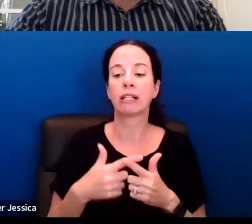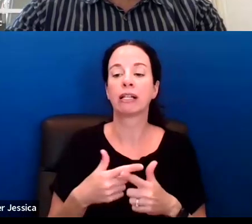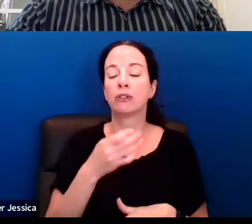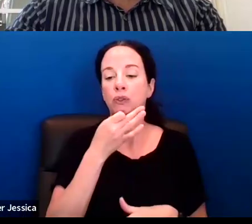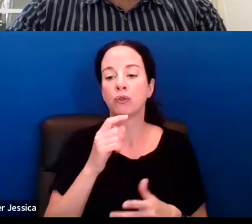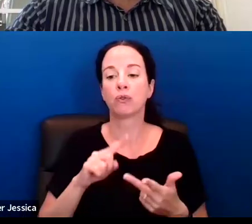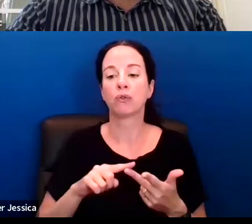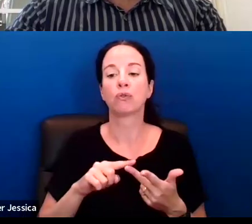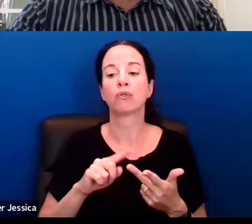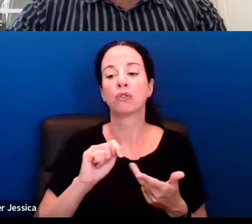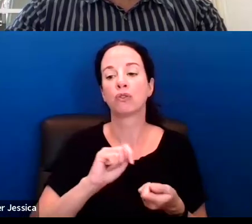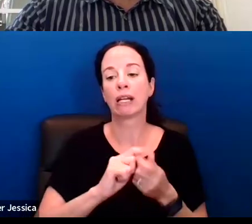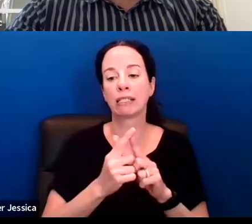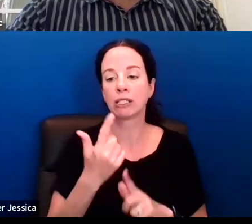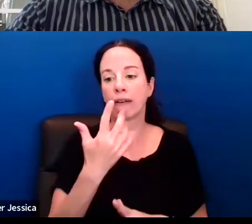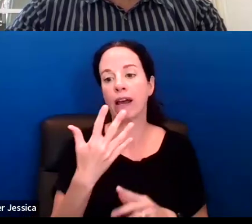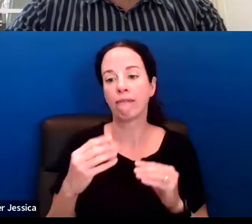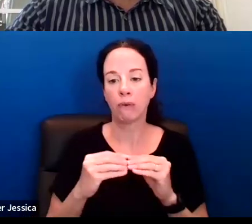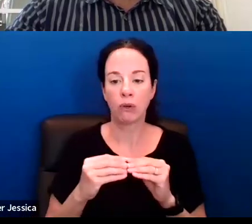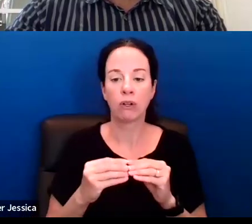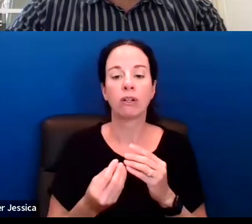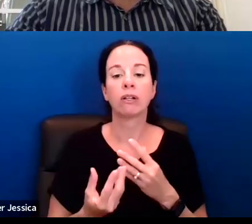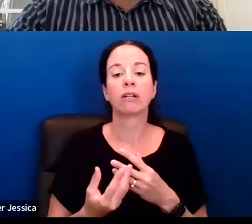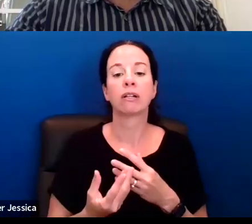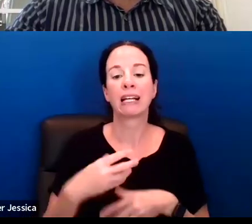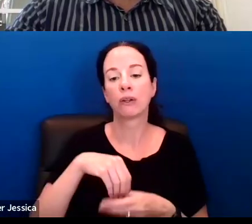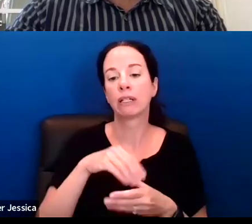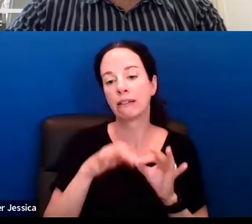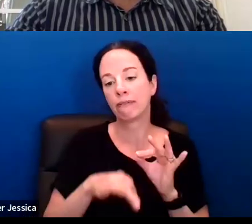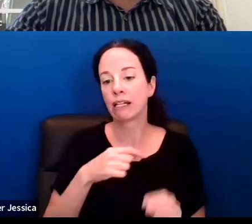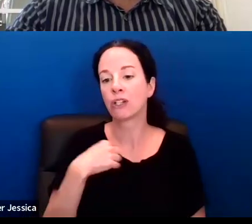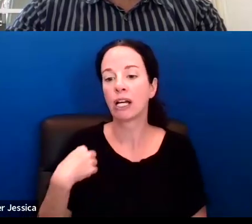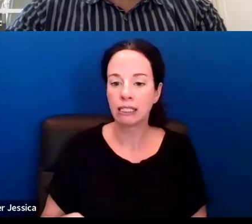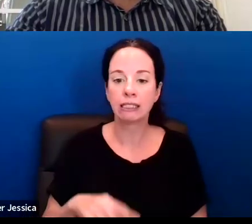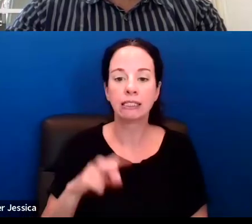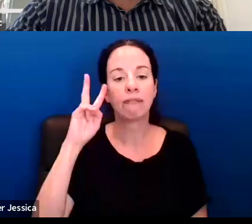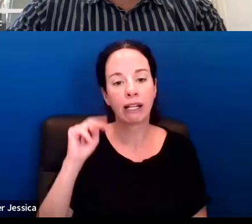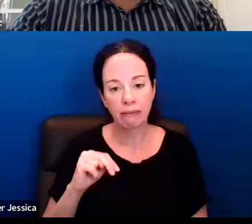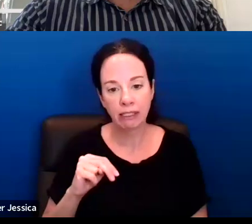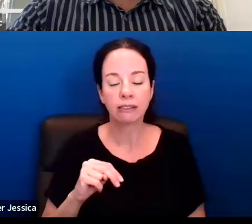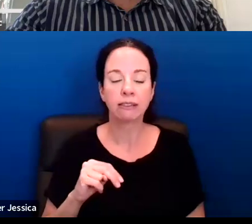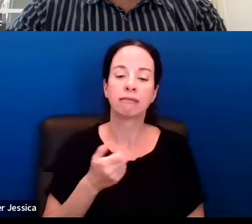into 5 other languages, including simplified Chinese and Vietnamese and several others that